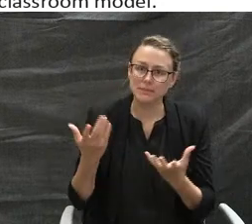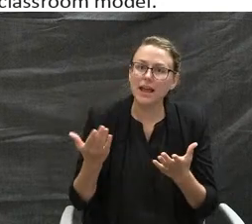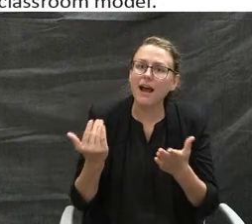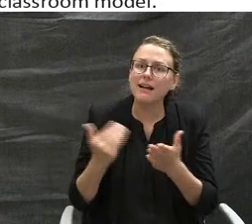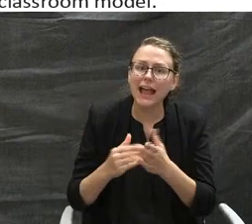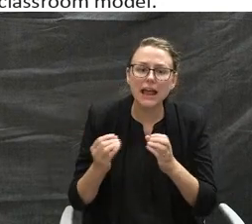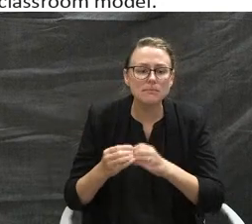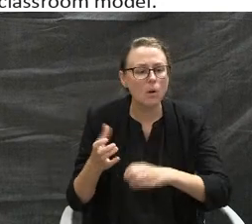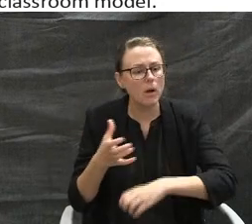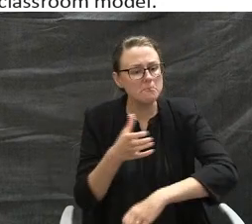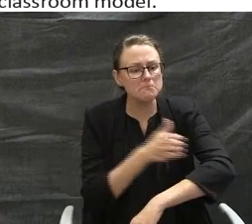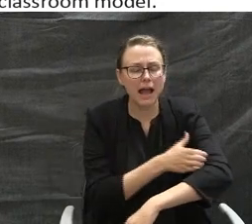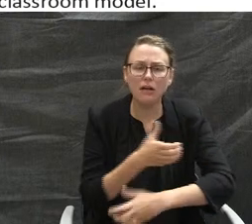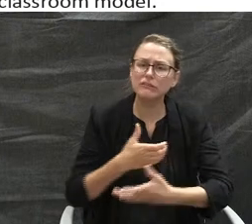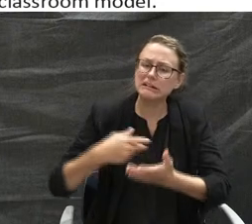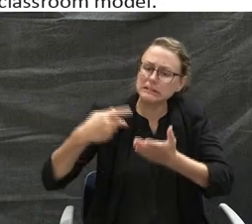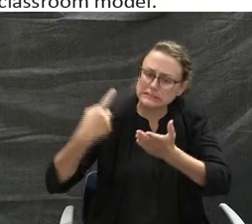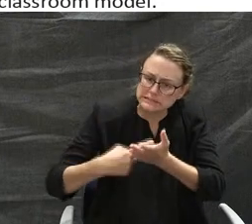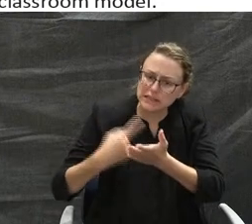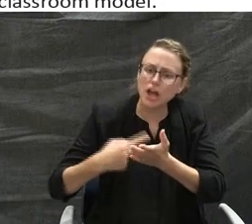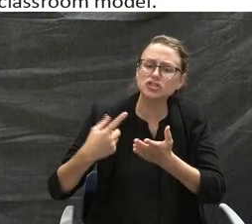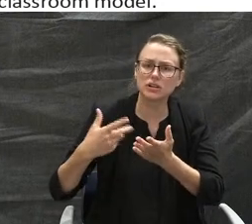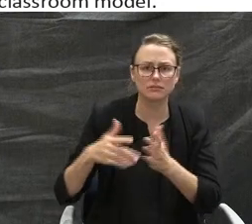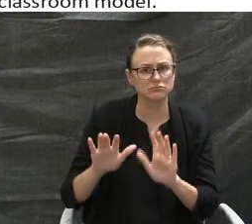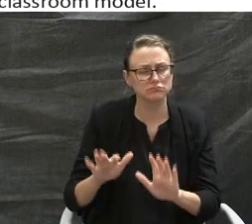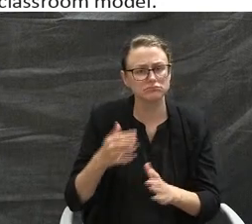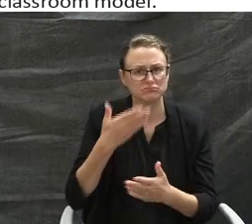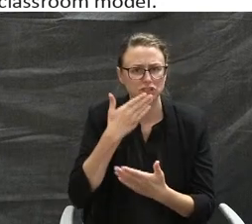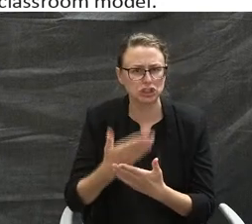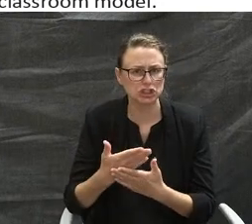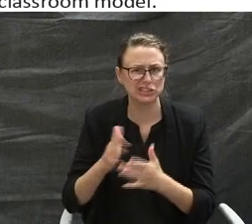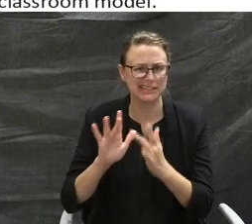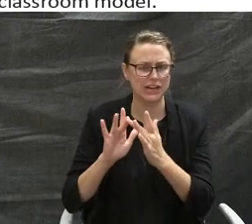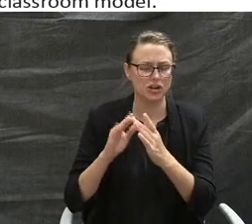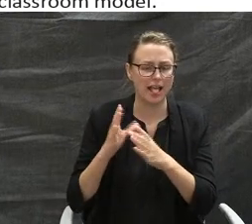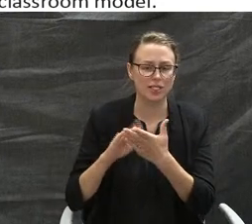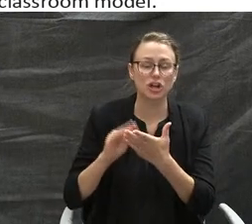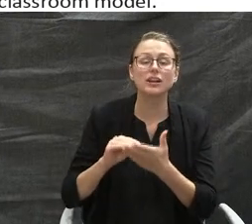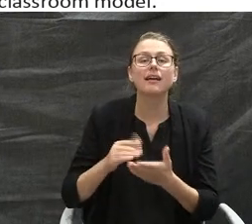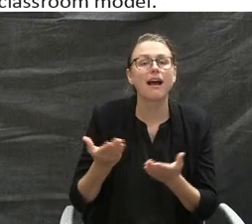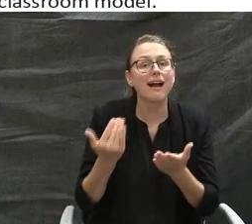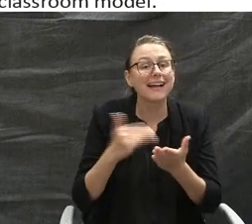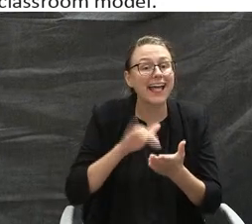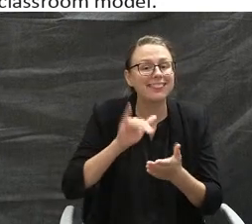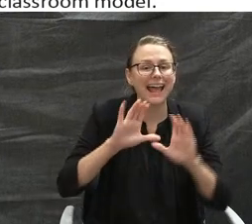more discussion and so forth. And again, the full class will be divided into 2 teams.